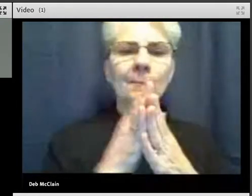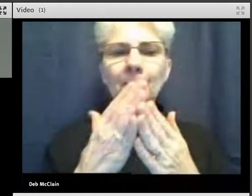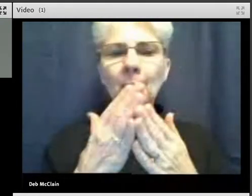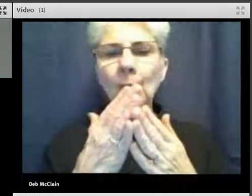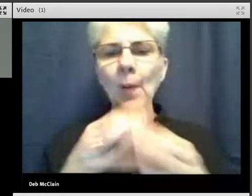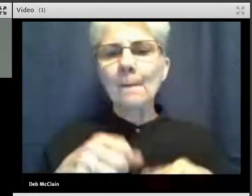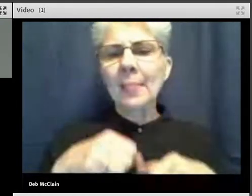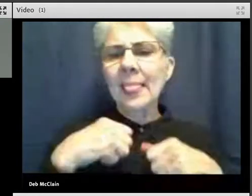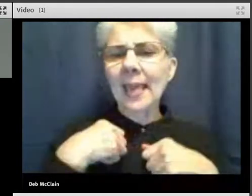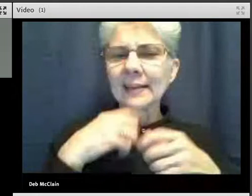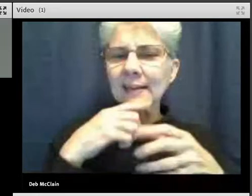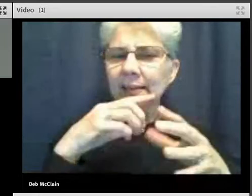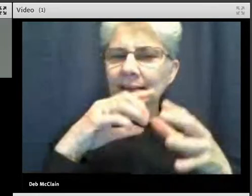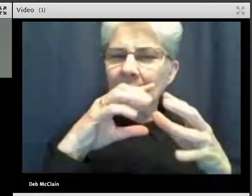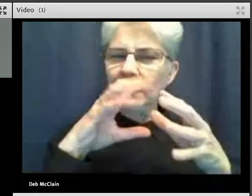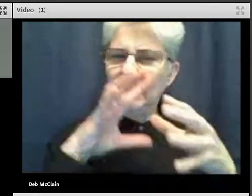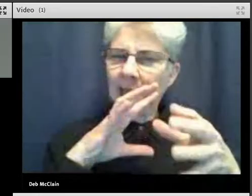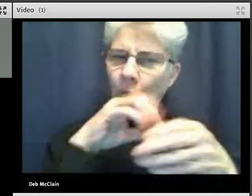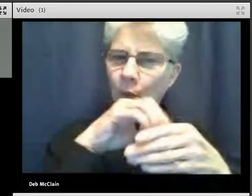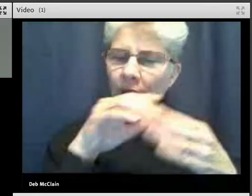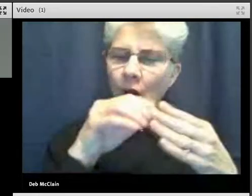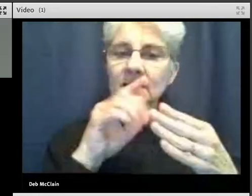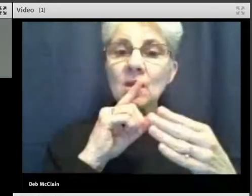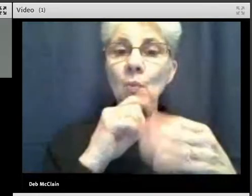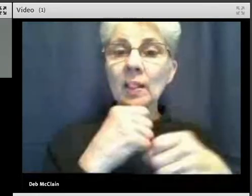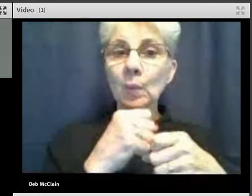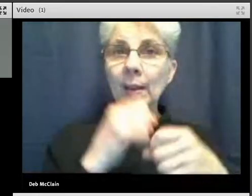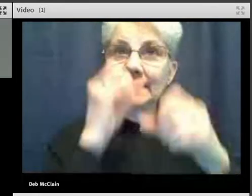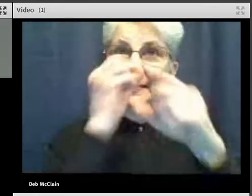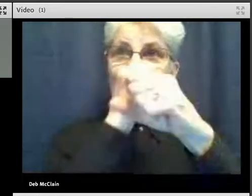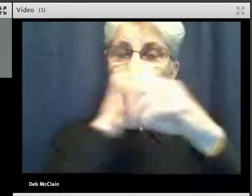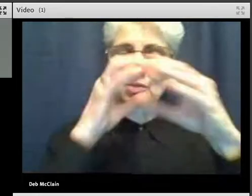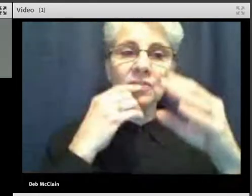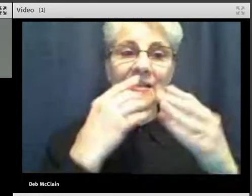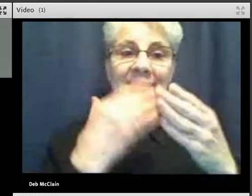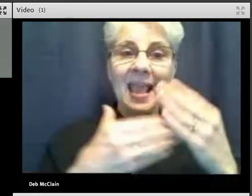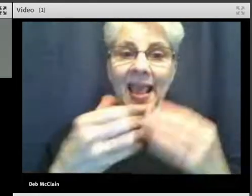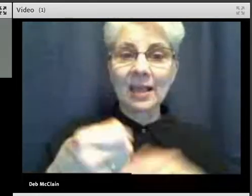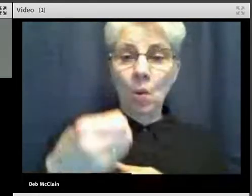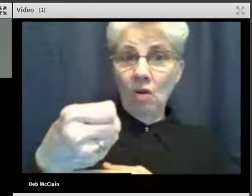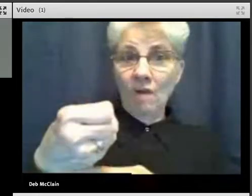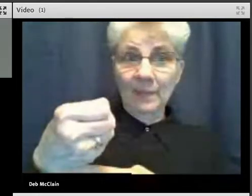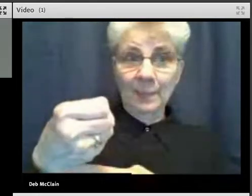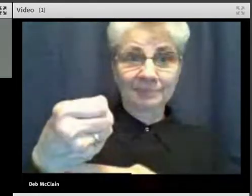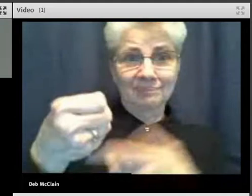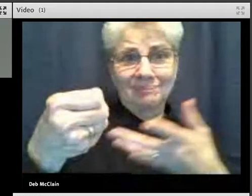that there's a plant, there's a book, there's a blanket -- getting all of those facts in there because it really creates the image.